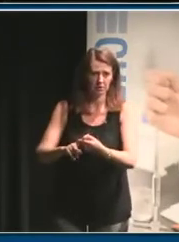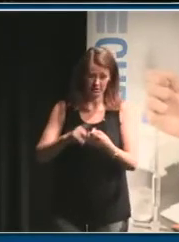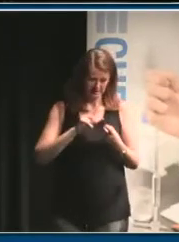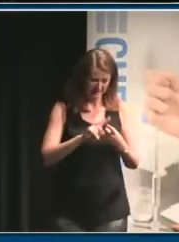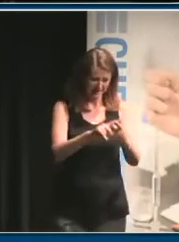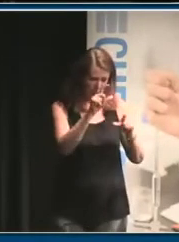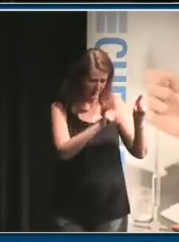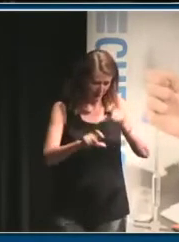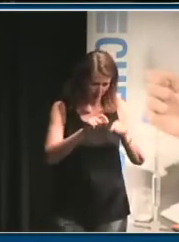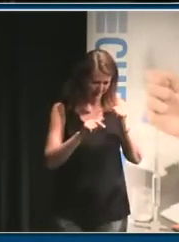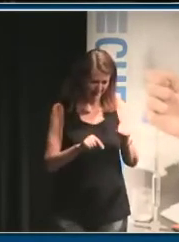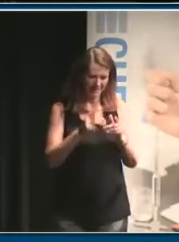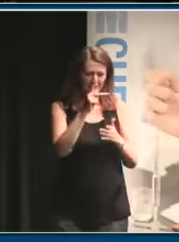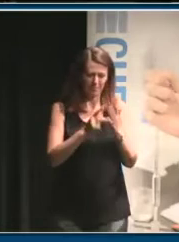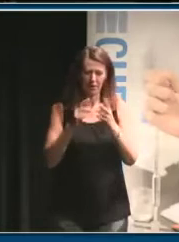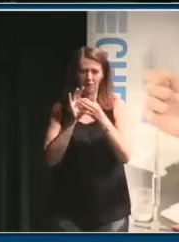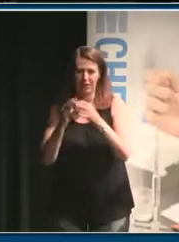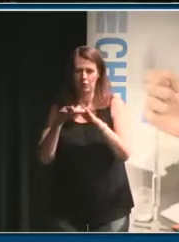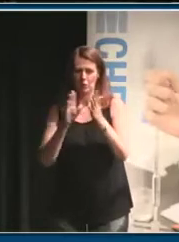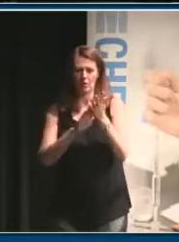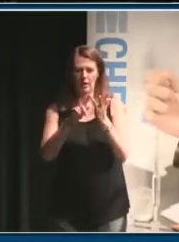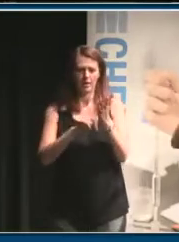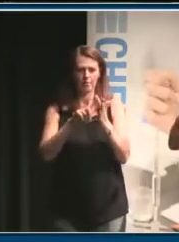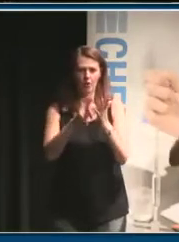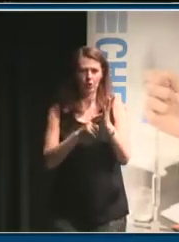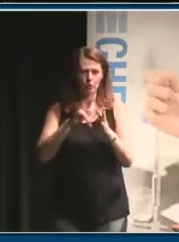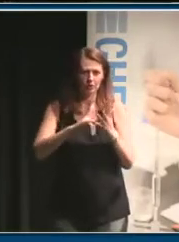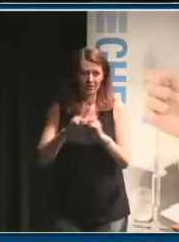is the part that works with the molecules and the materials but even that's pretty big right?